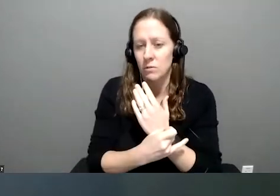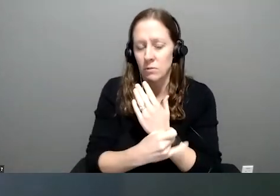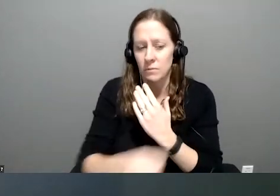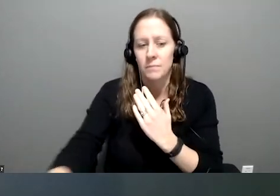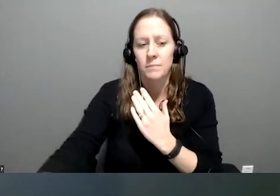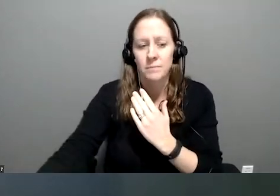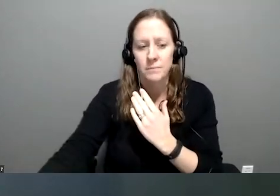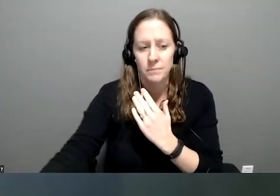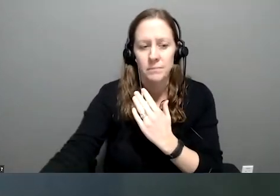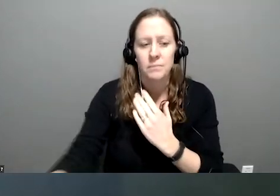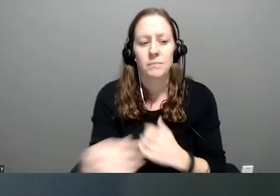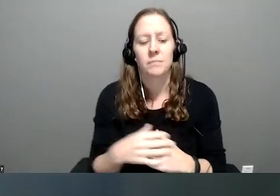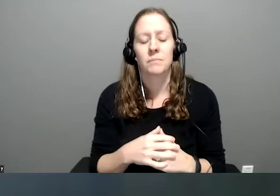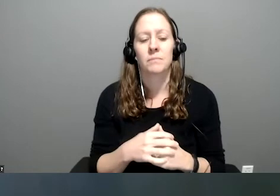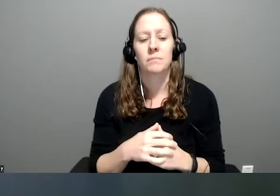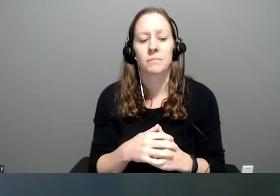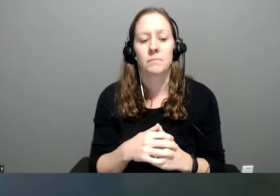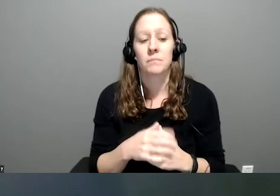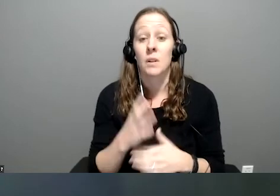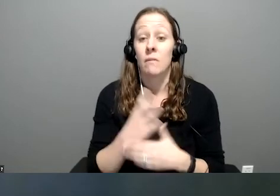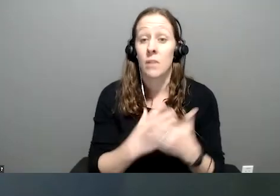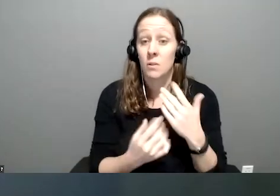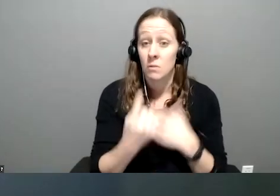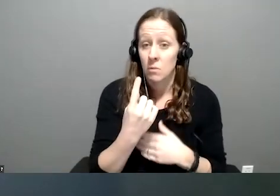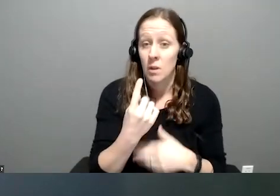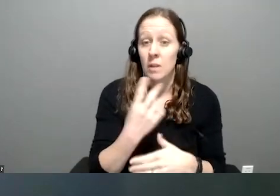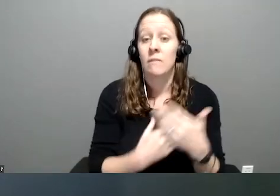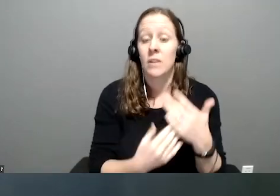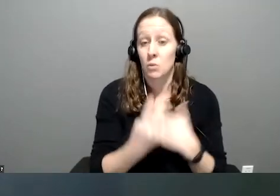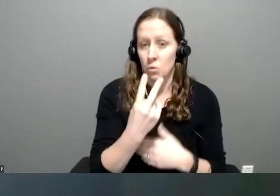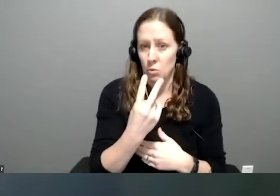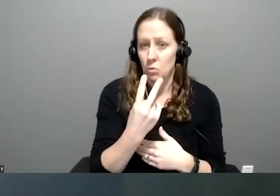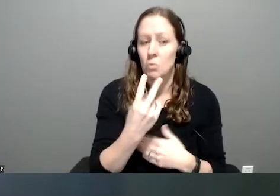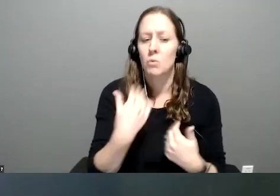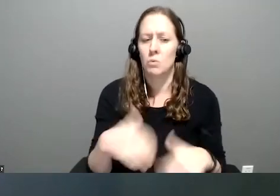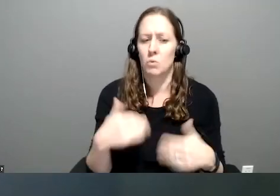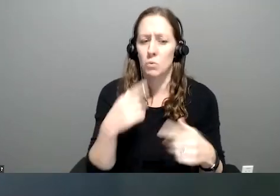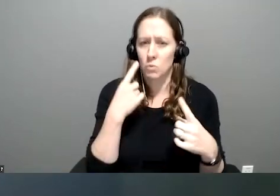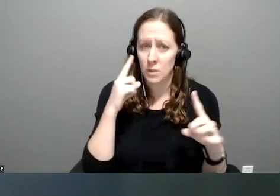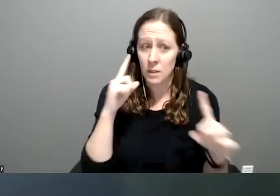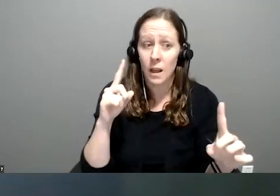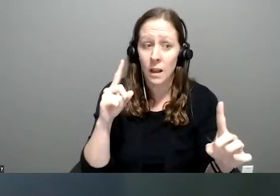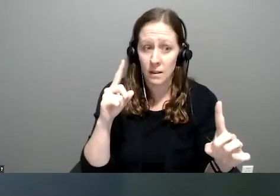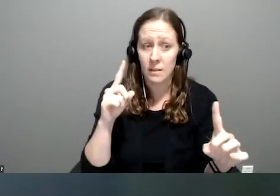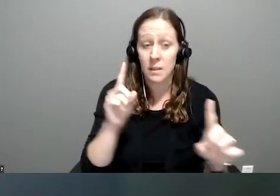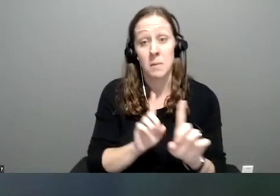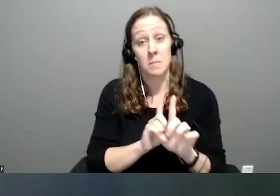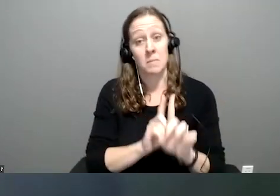tremendous success achieved with phase one and two, in that many mentees develop self-confidence,